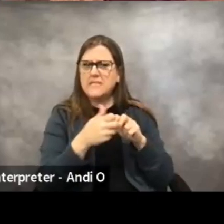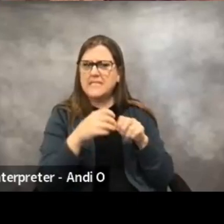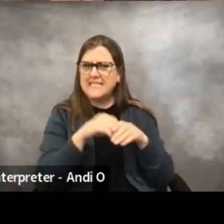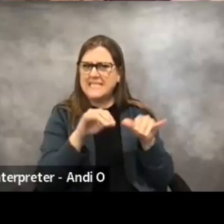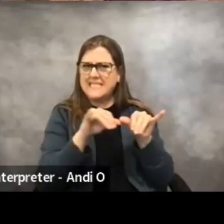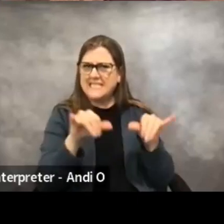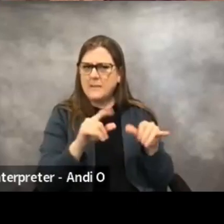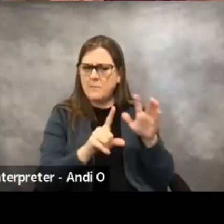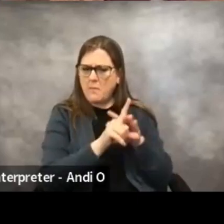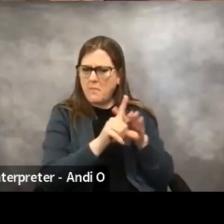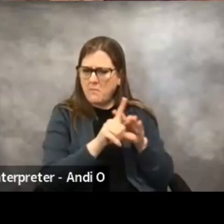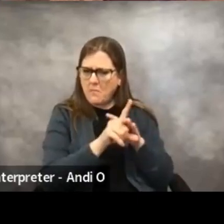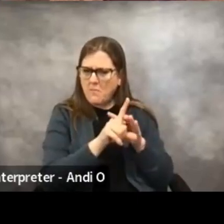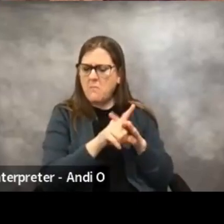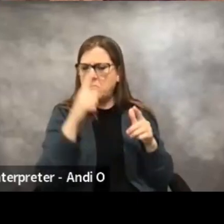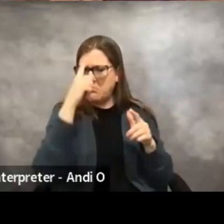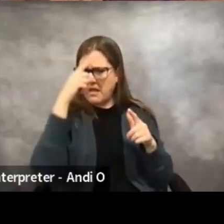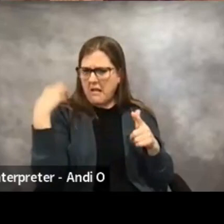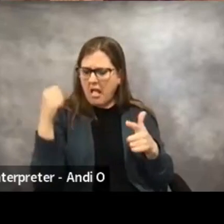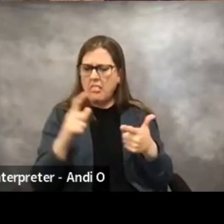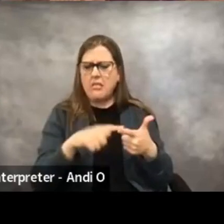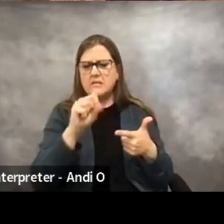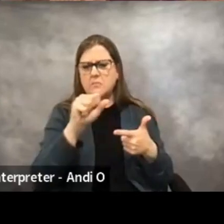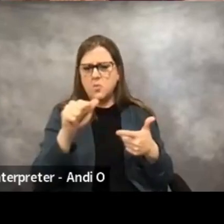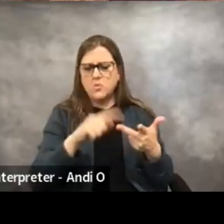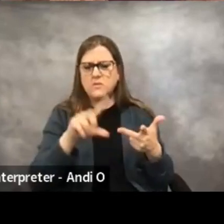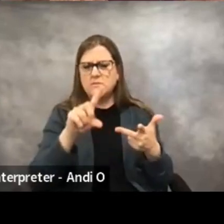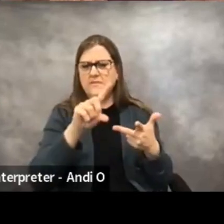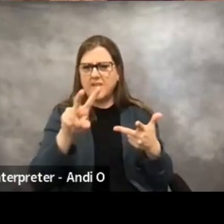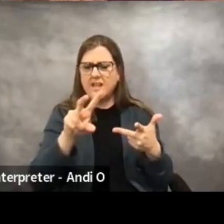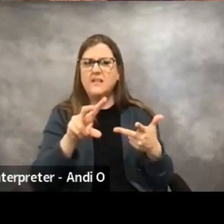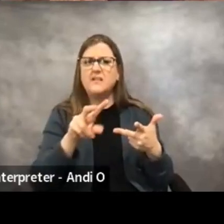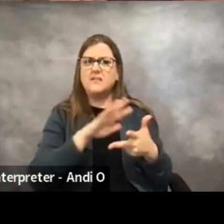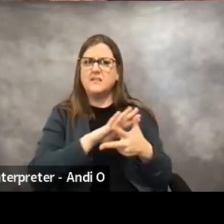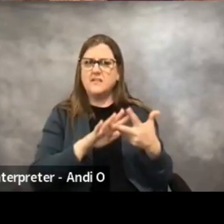mental health or substance use intimate partner violence and then look at the prevalence rate